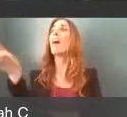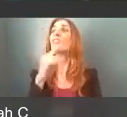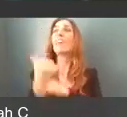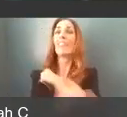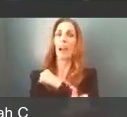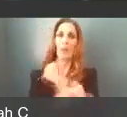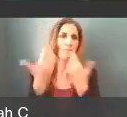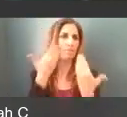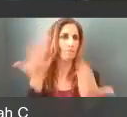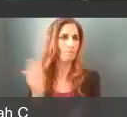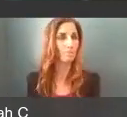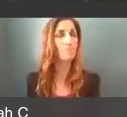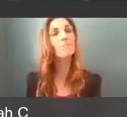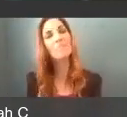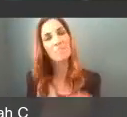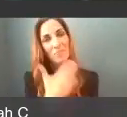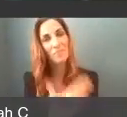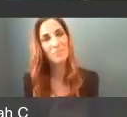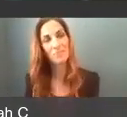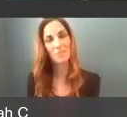[Reporter] Got it, thank you. [Commissioner Arkoosh] Thank you.